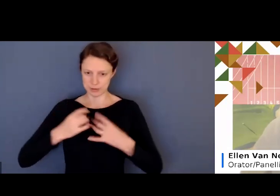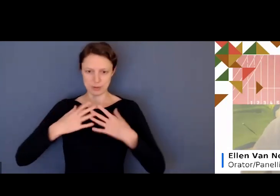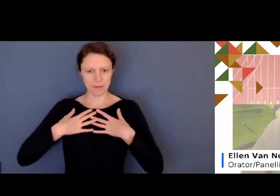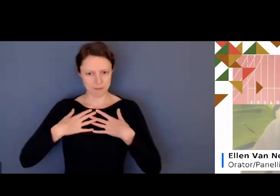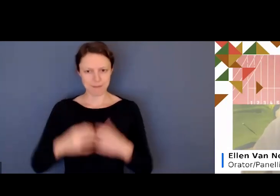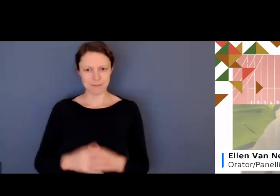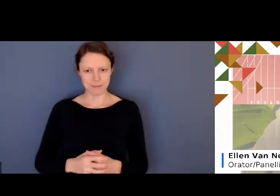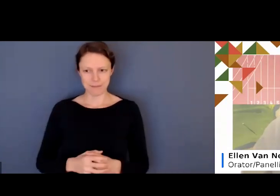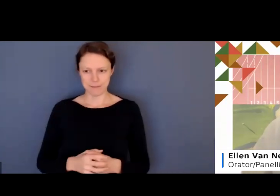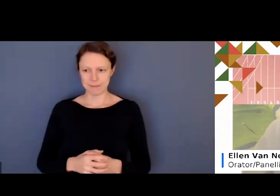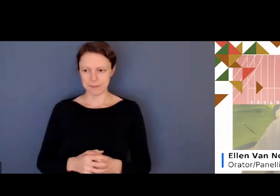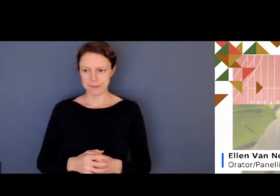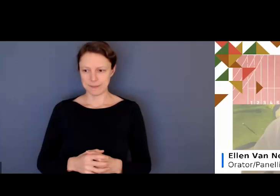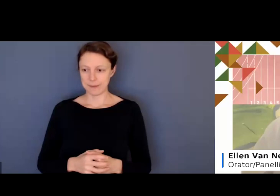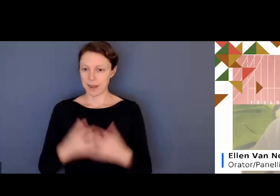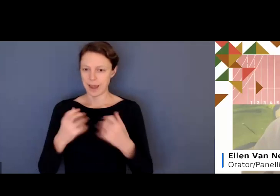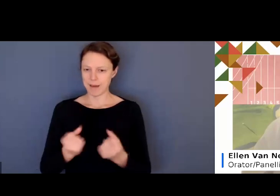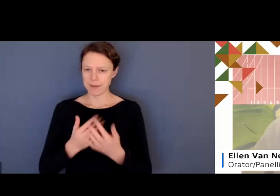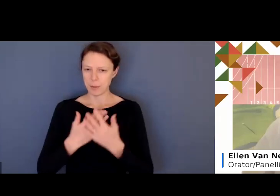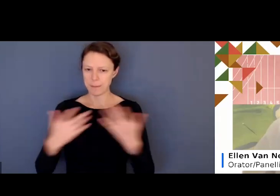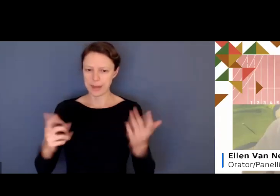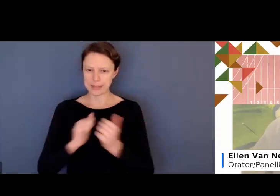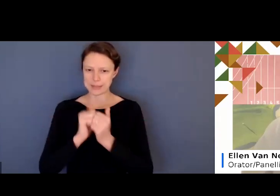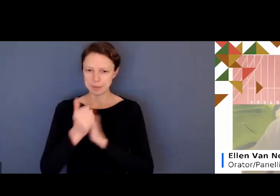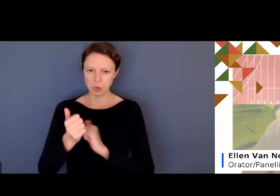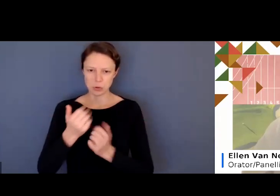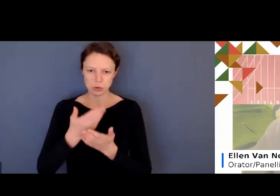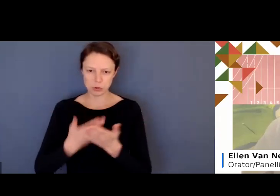and there are many sports stories from this continent